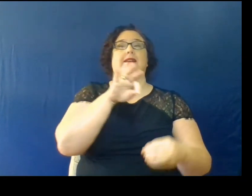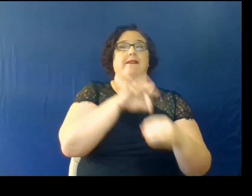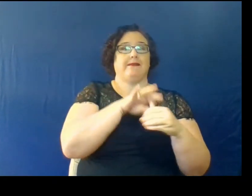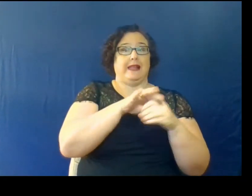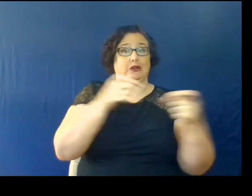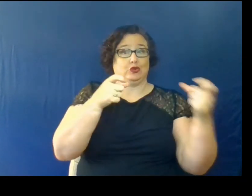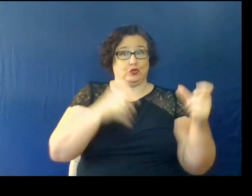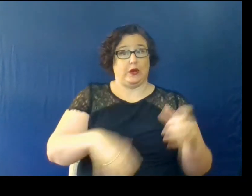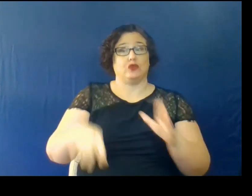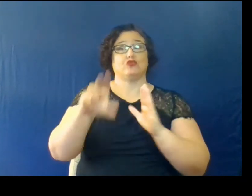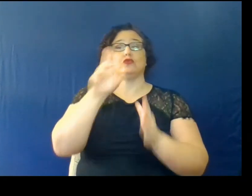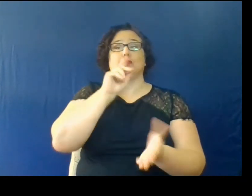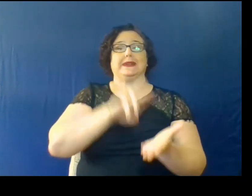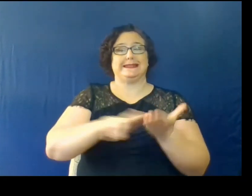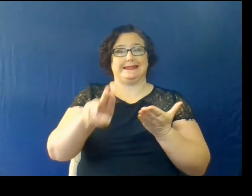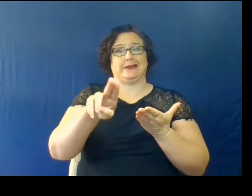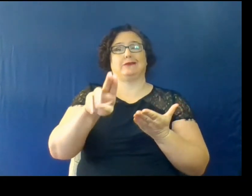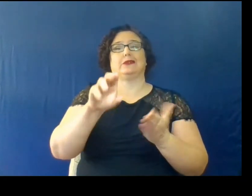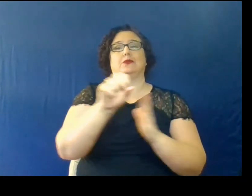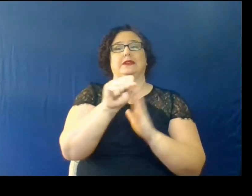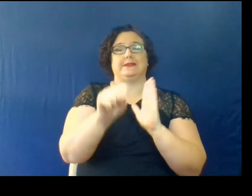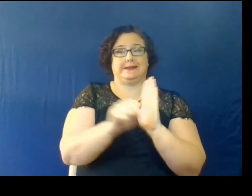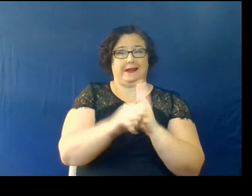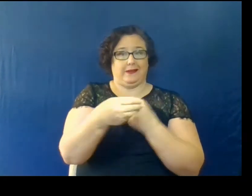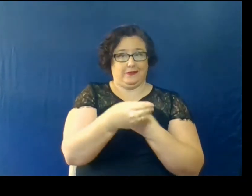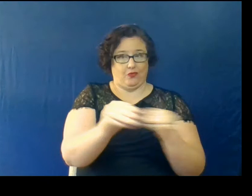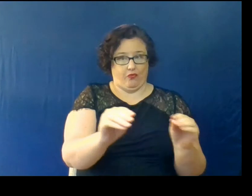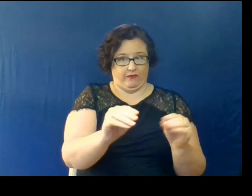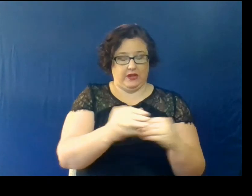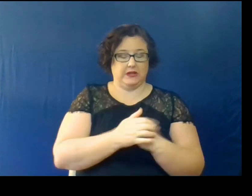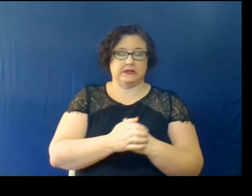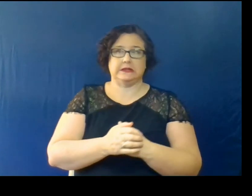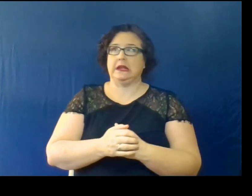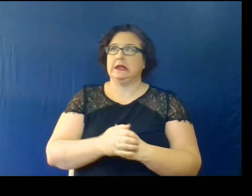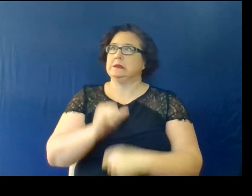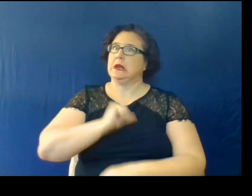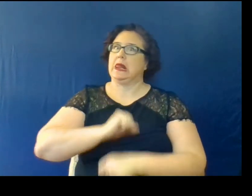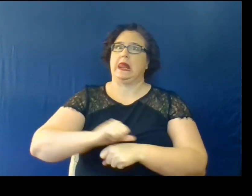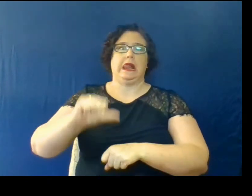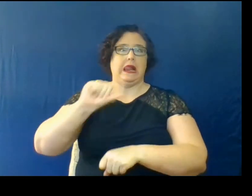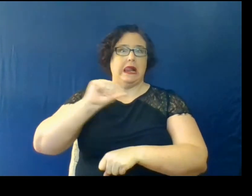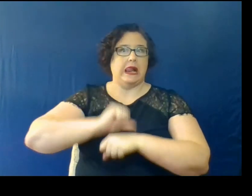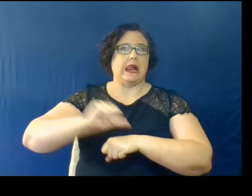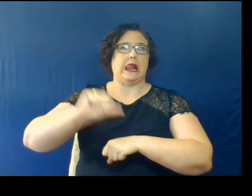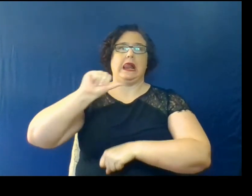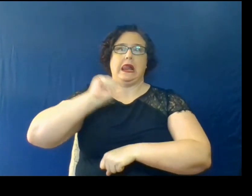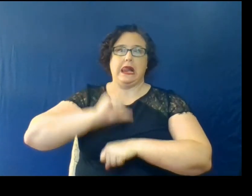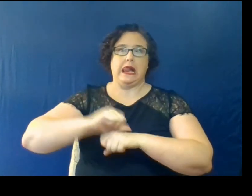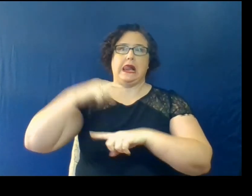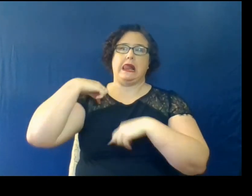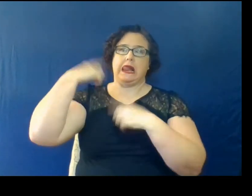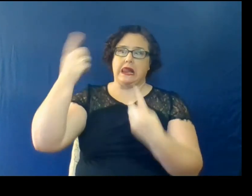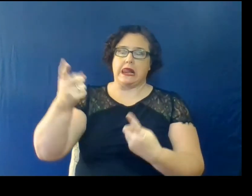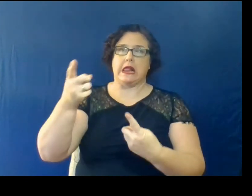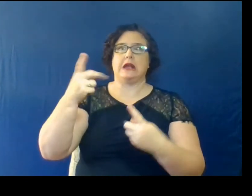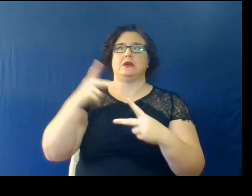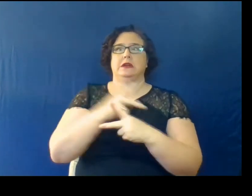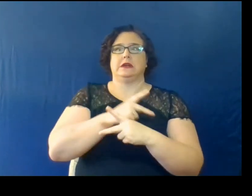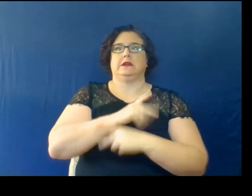been working tirelessly for months now in getting the election put together. Hey Chris how are you?